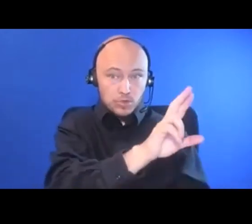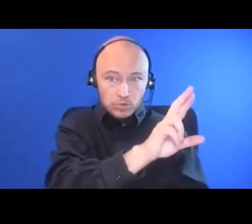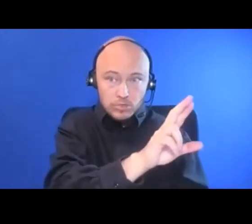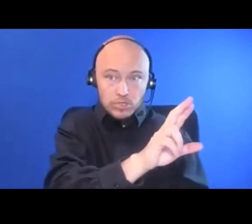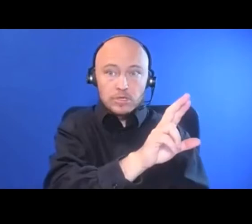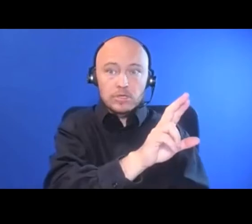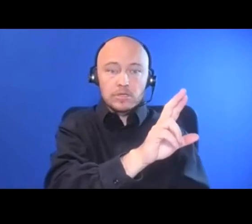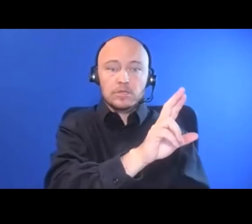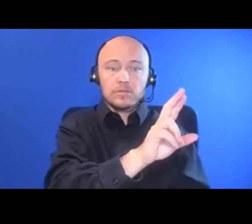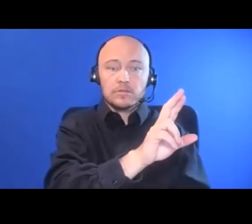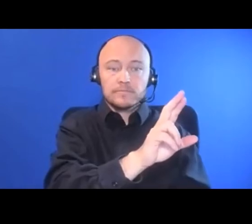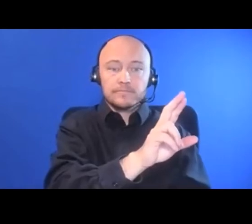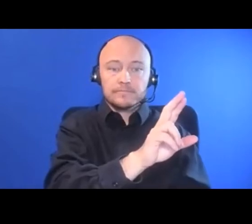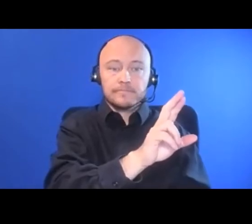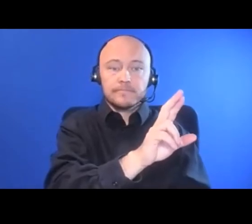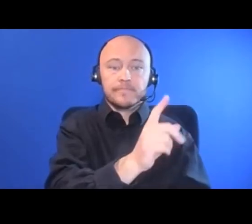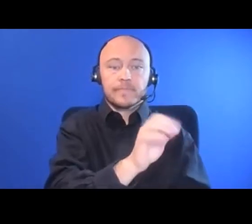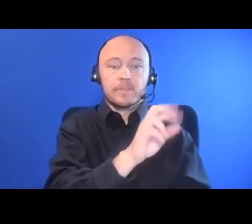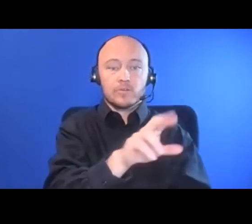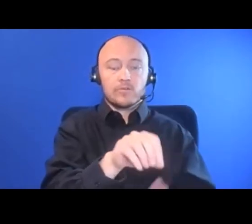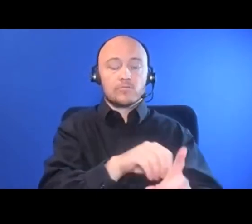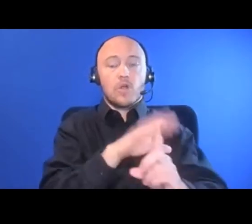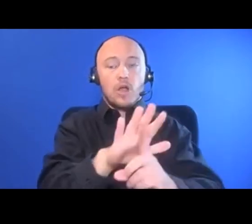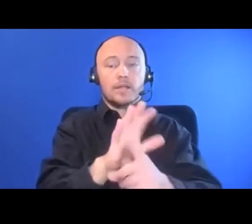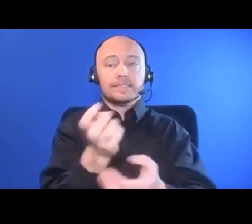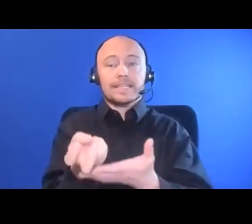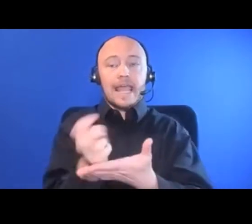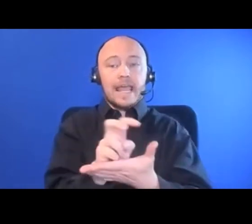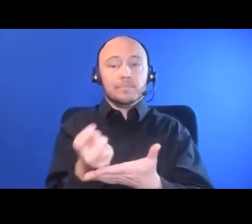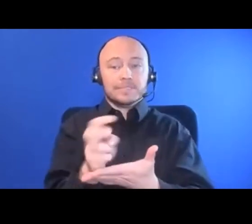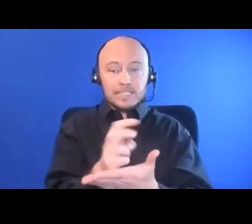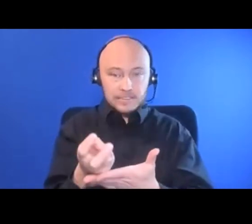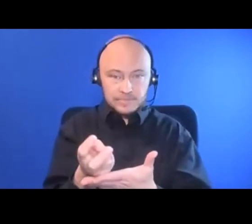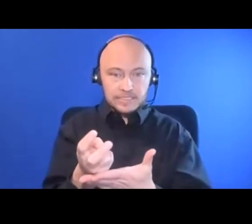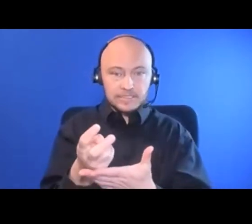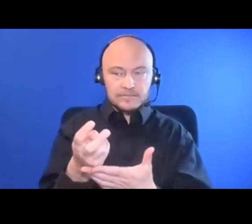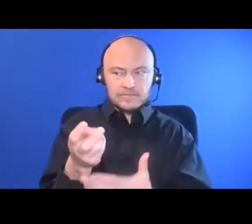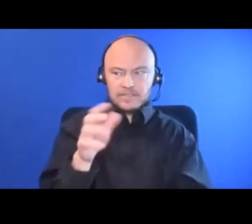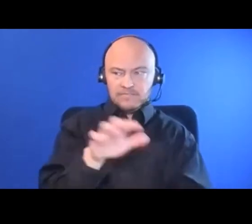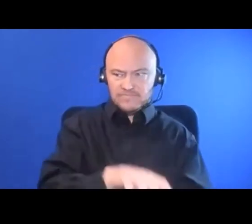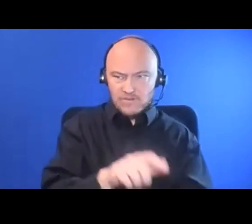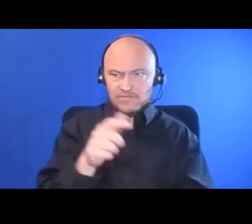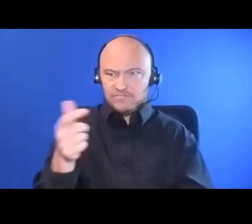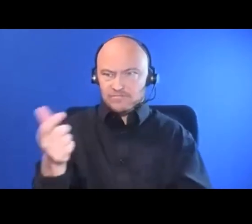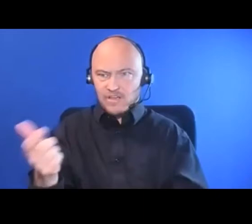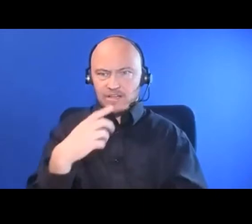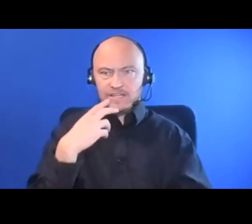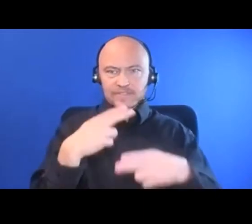But also those tumors also caused epilepsy, which is an on and off condition, it's temporarily located.